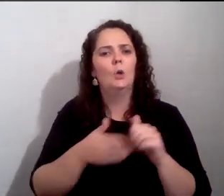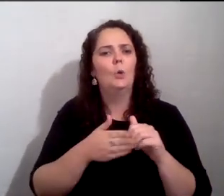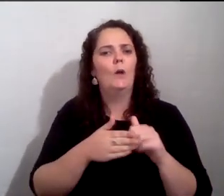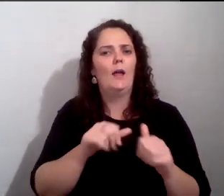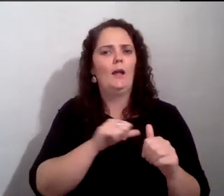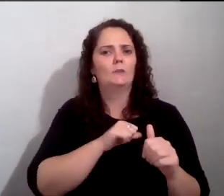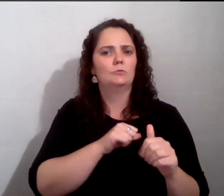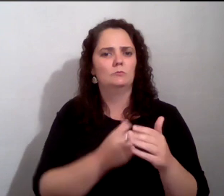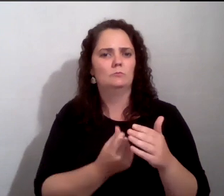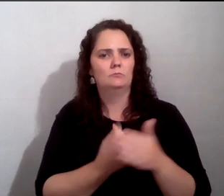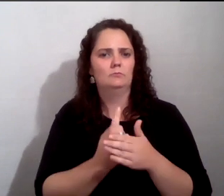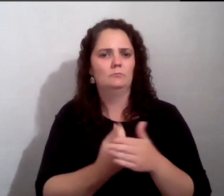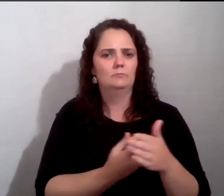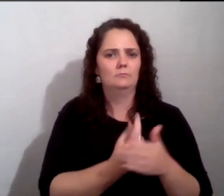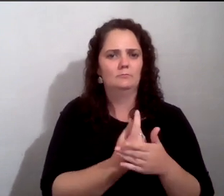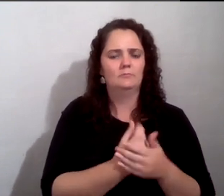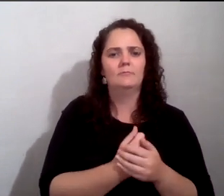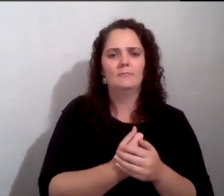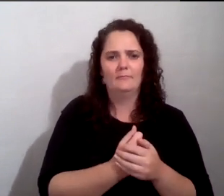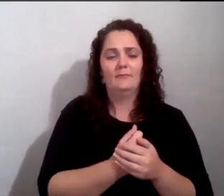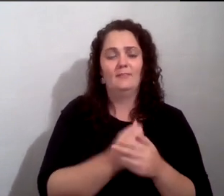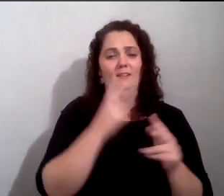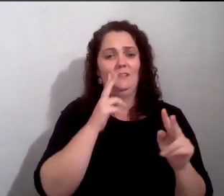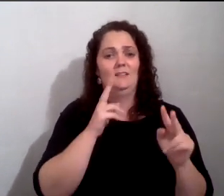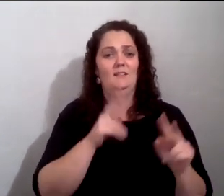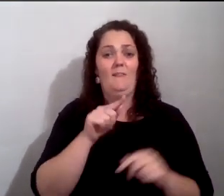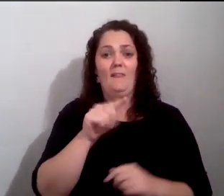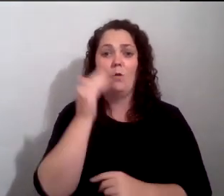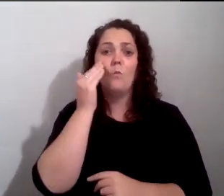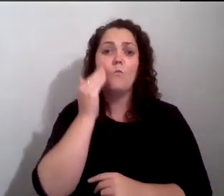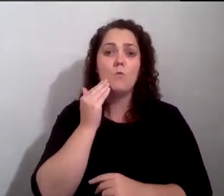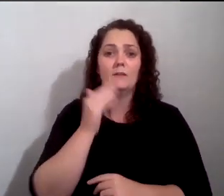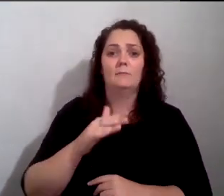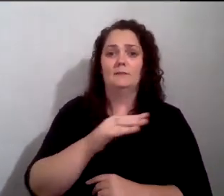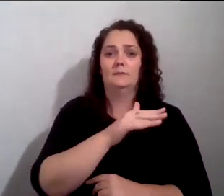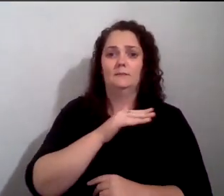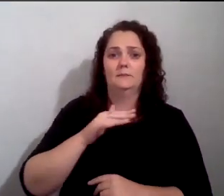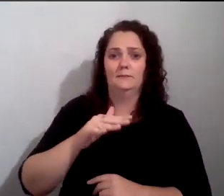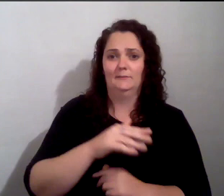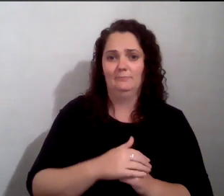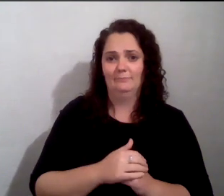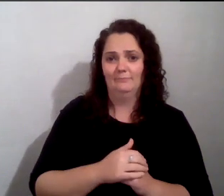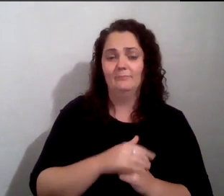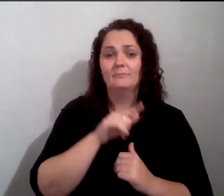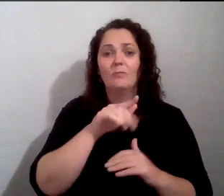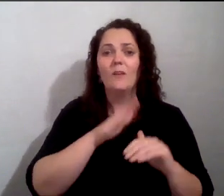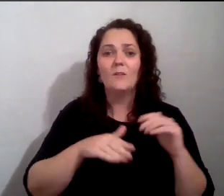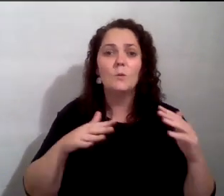new attitudes coming through. Firstly you know this is a women's space, it's not a battlefield, it's not a grand kind of history